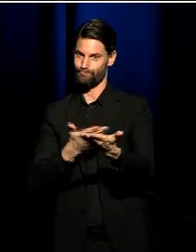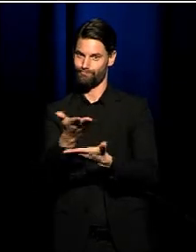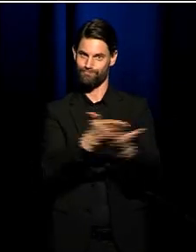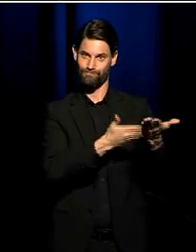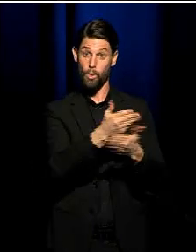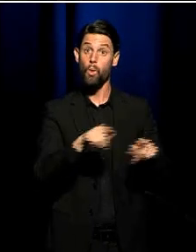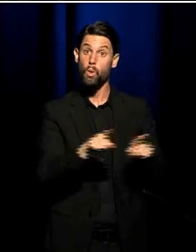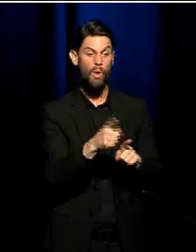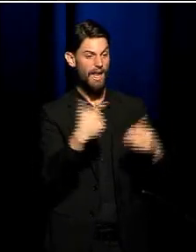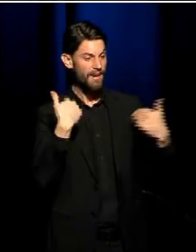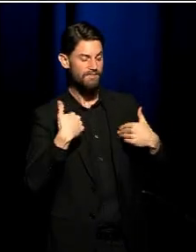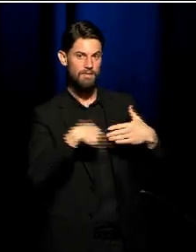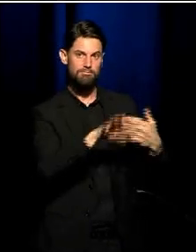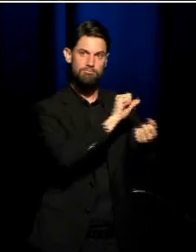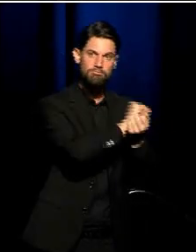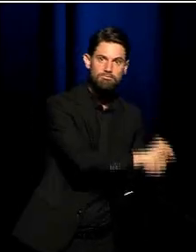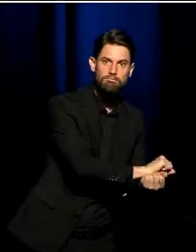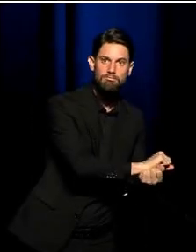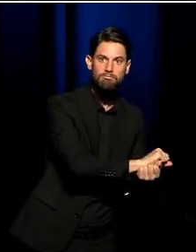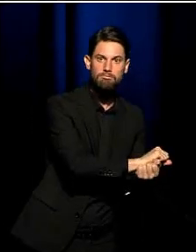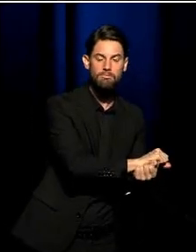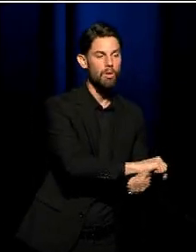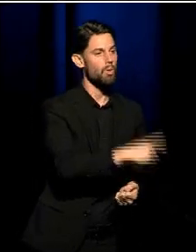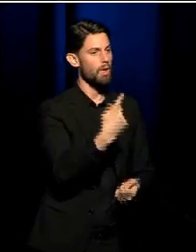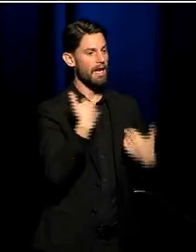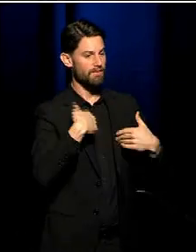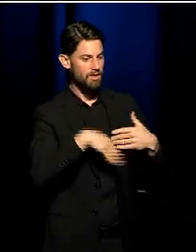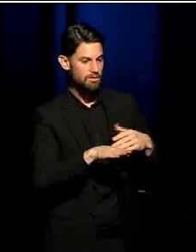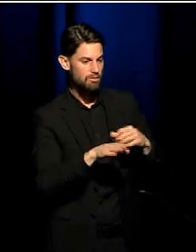detention centres, group homes, boarding facilities and those experiencing